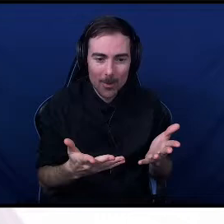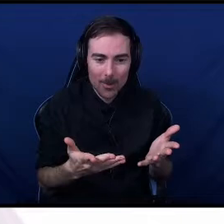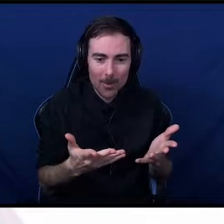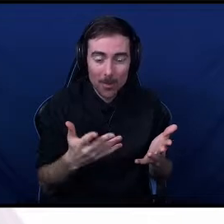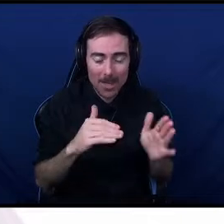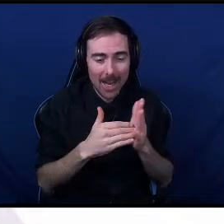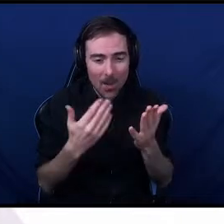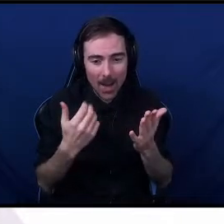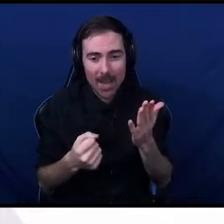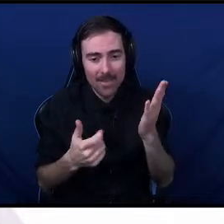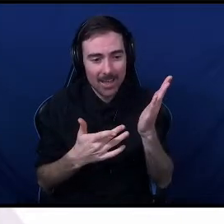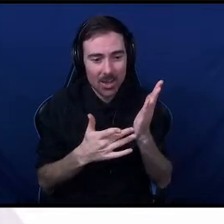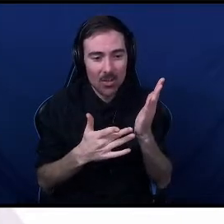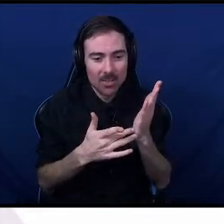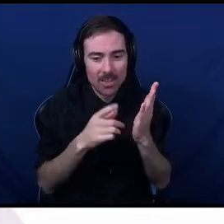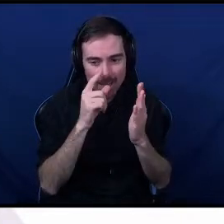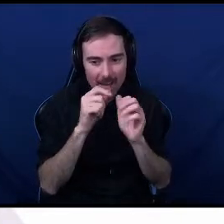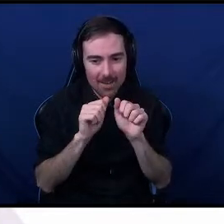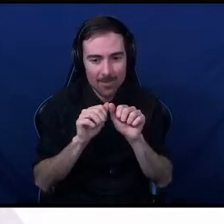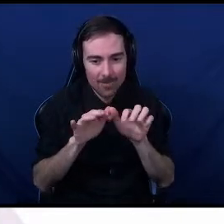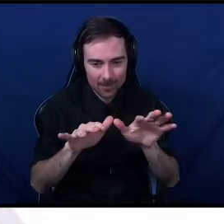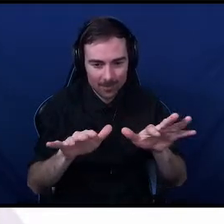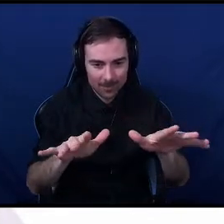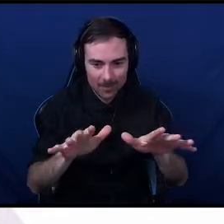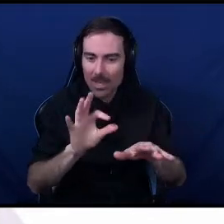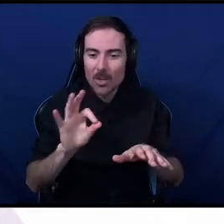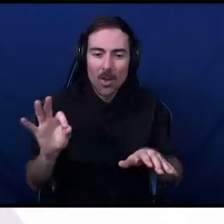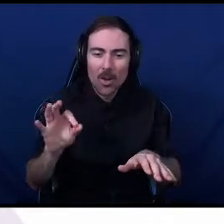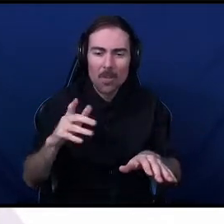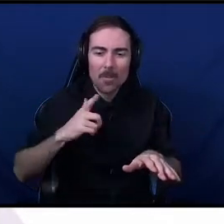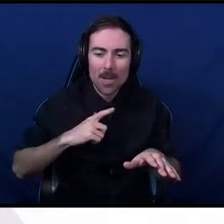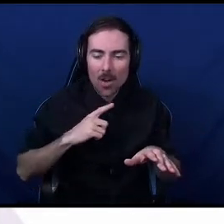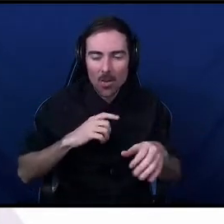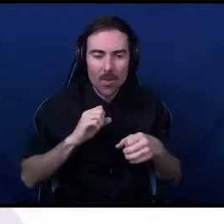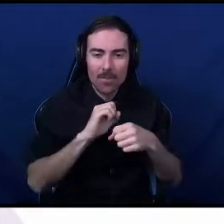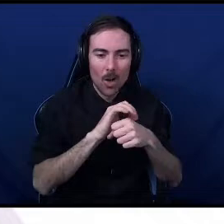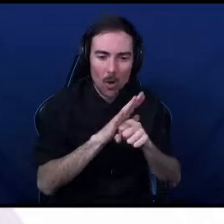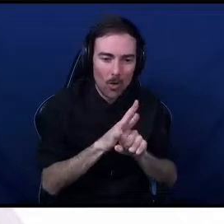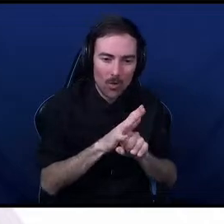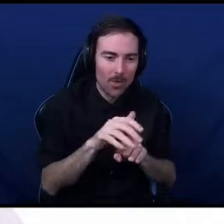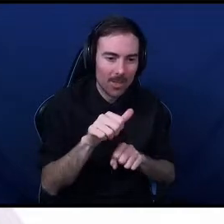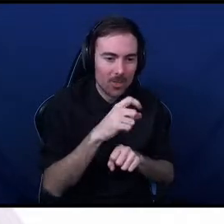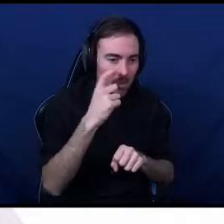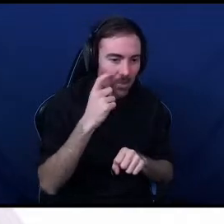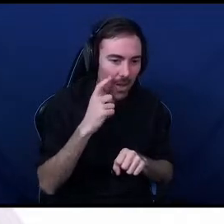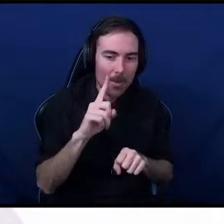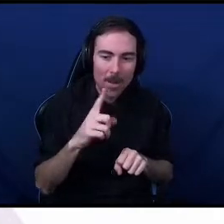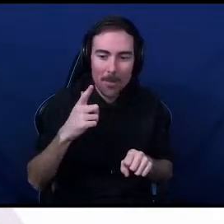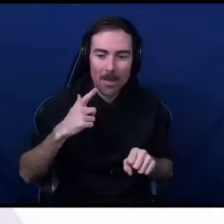But it's not because of the pandemic that we should try. But because we've got these two incredible resources that could